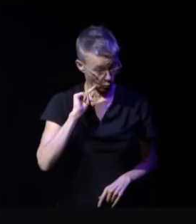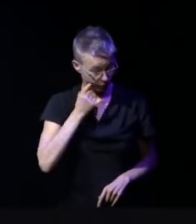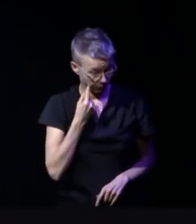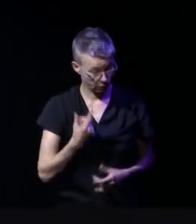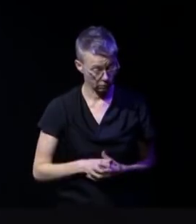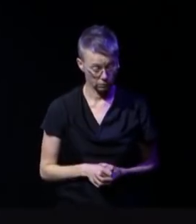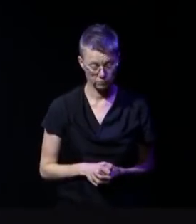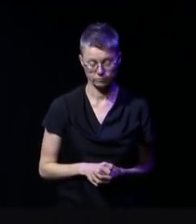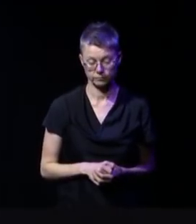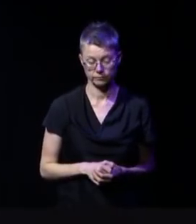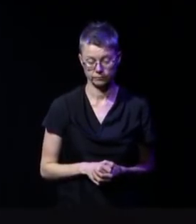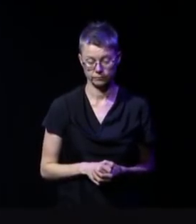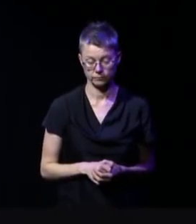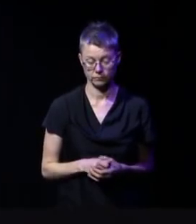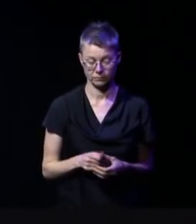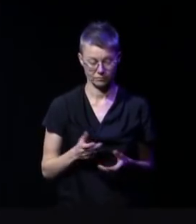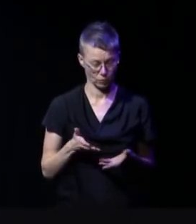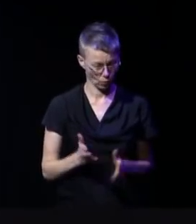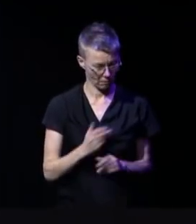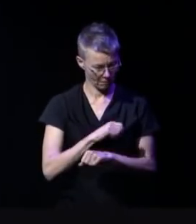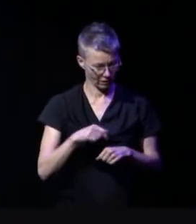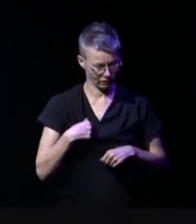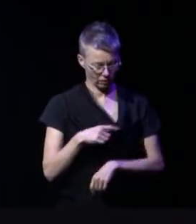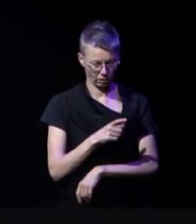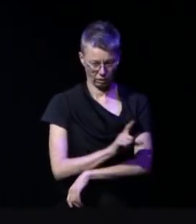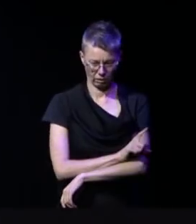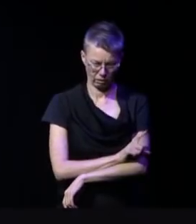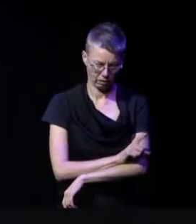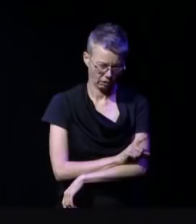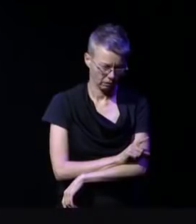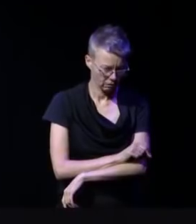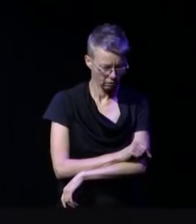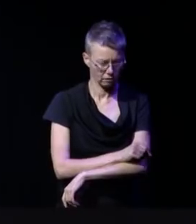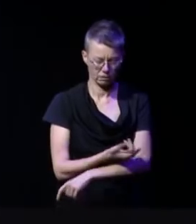What better way to weaken and demoralise? What better way to oppress and depress,